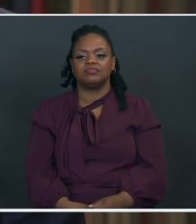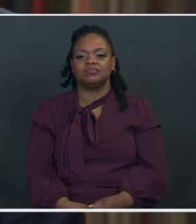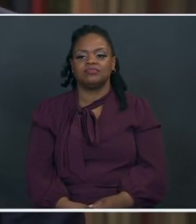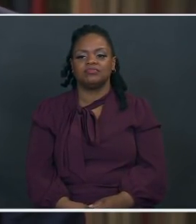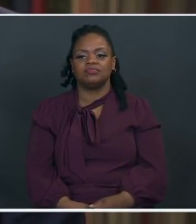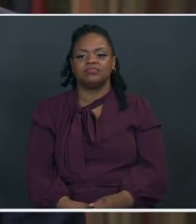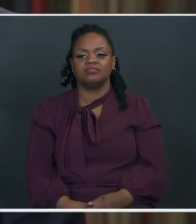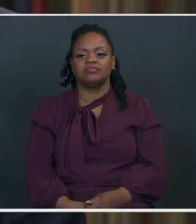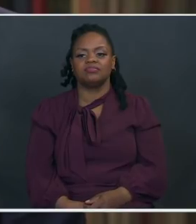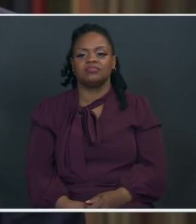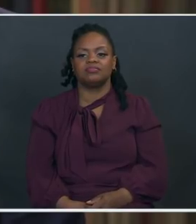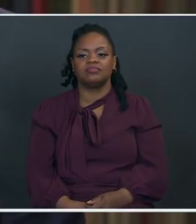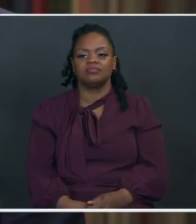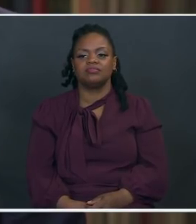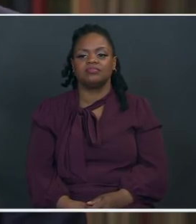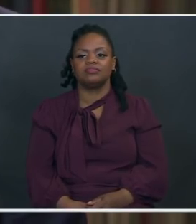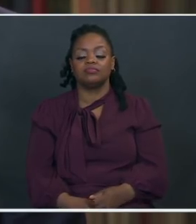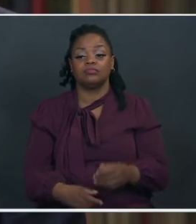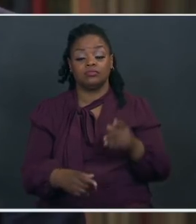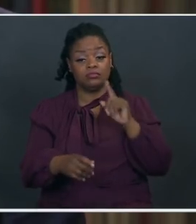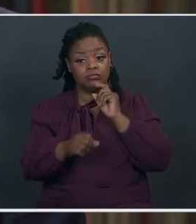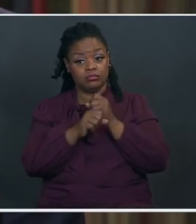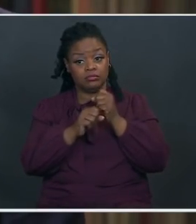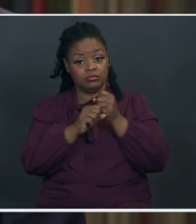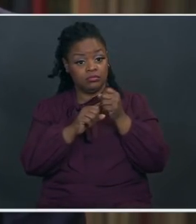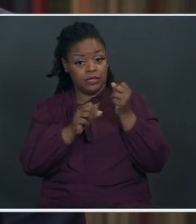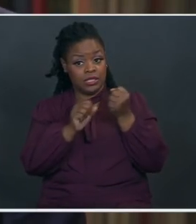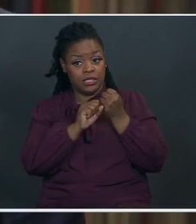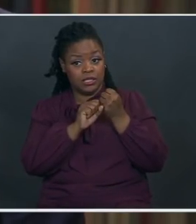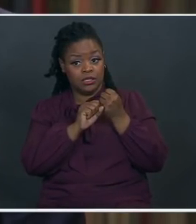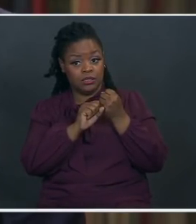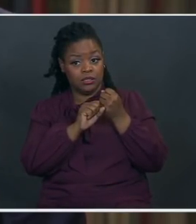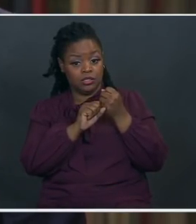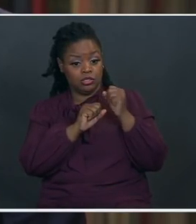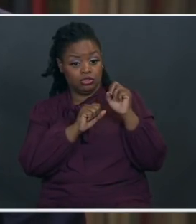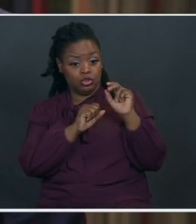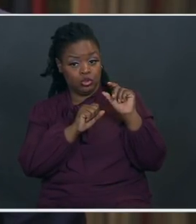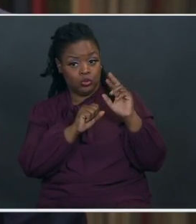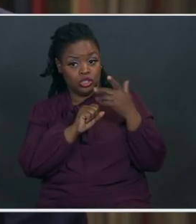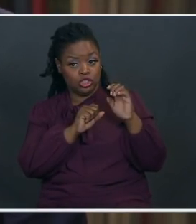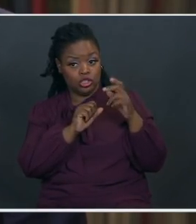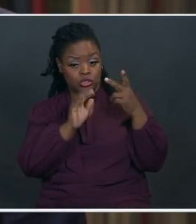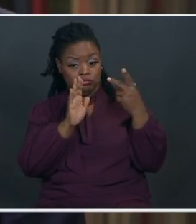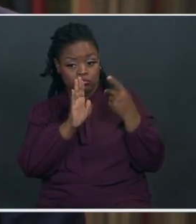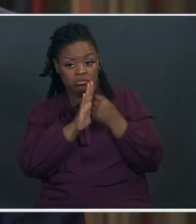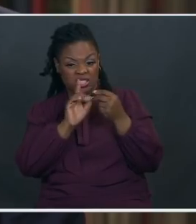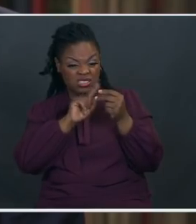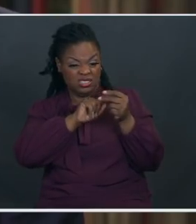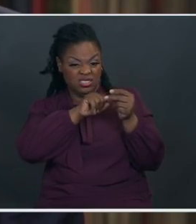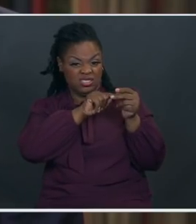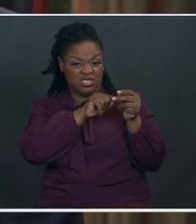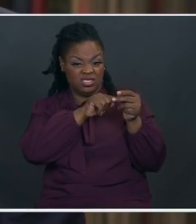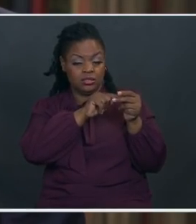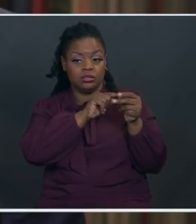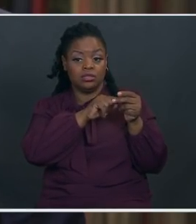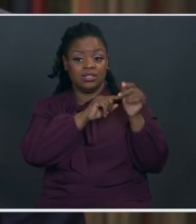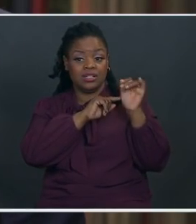and all of the other ancillary capabilities necessary to get Americans their vaccines is one of the core areas.